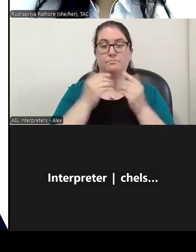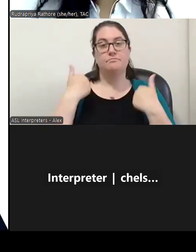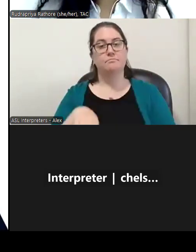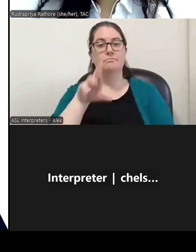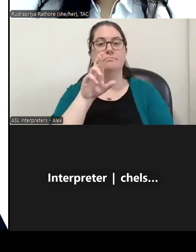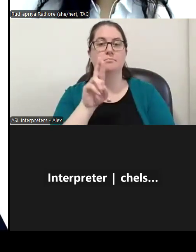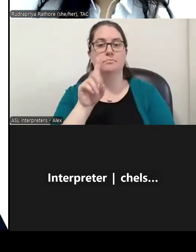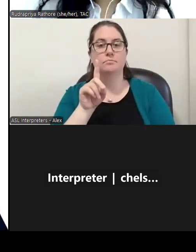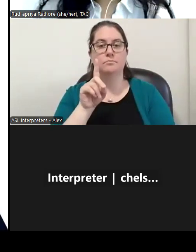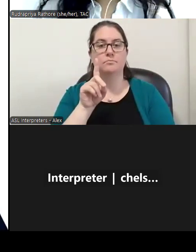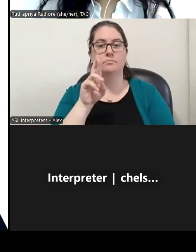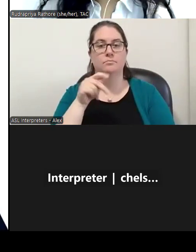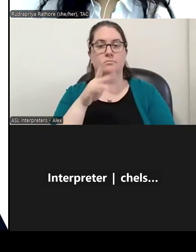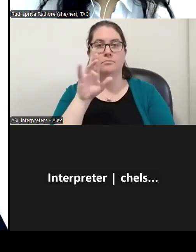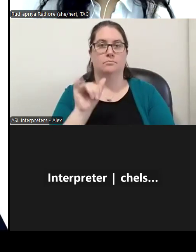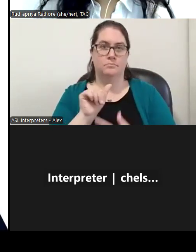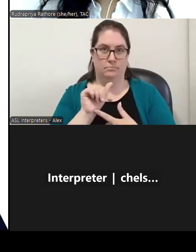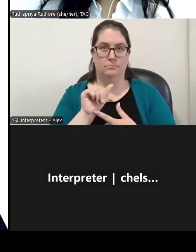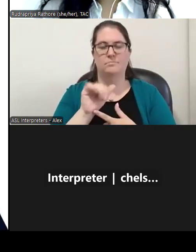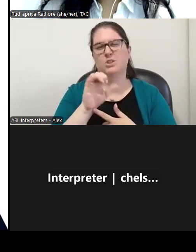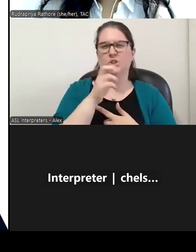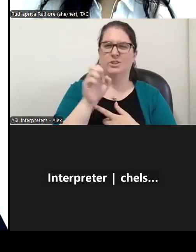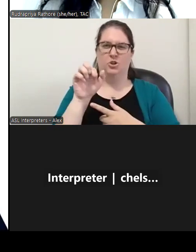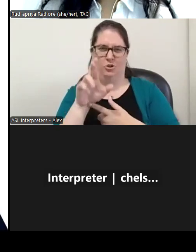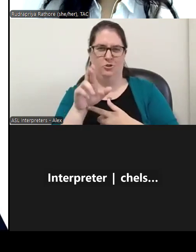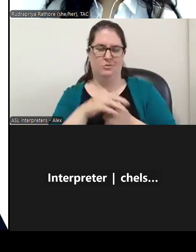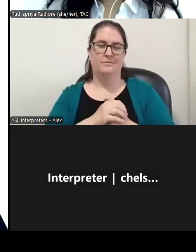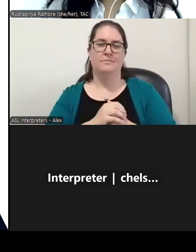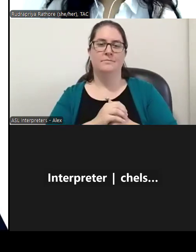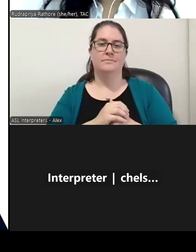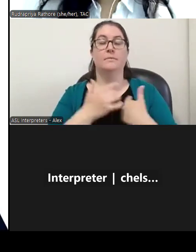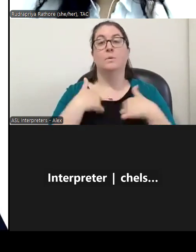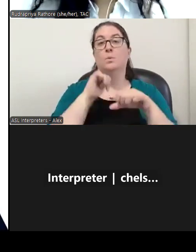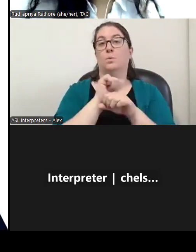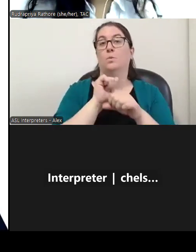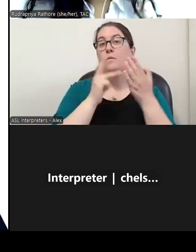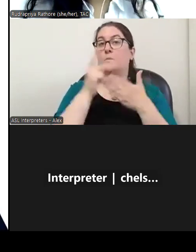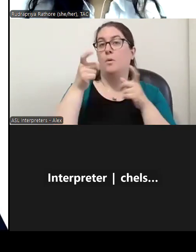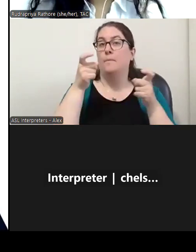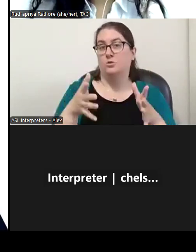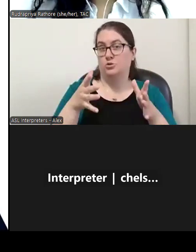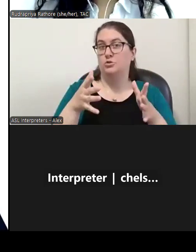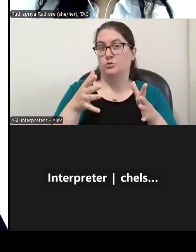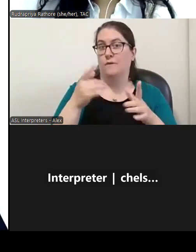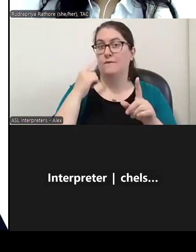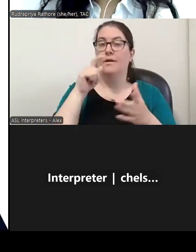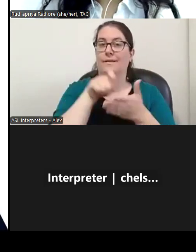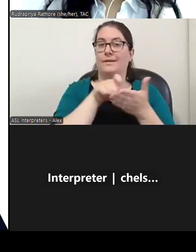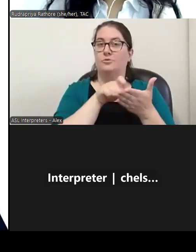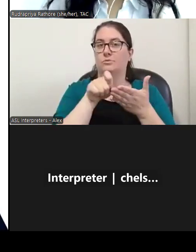and my pronouns are she/her. I work as the Program Manager for the literary arts and music operating